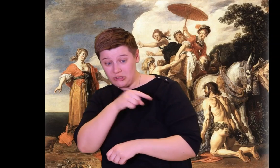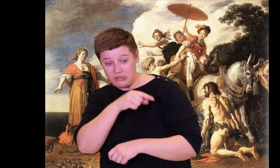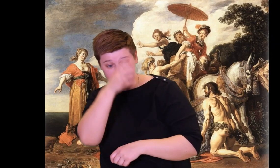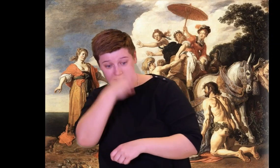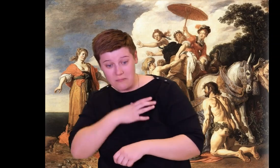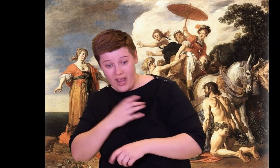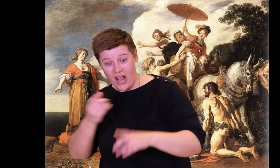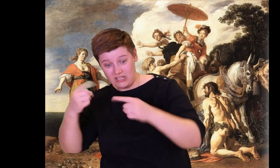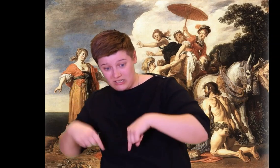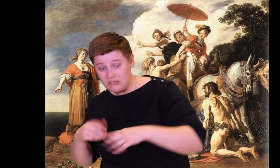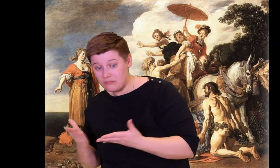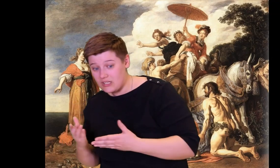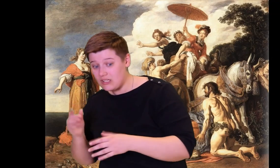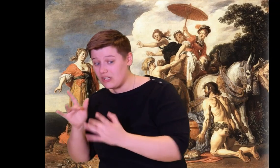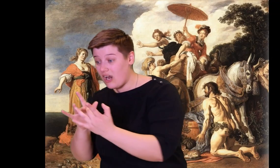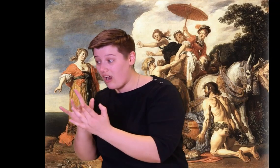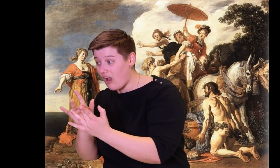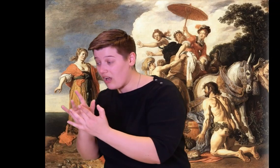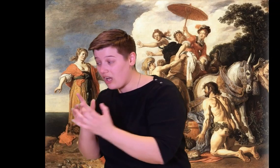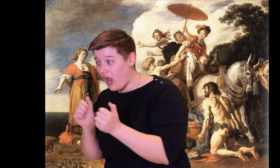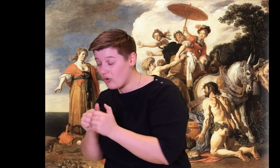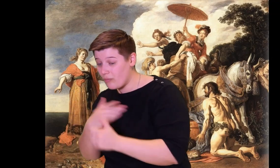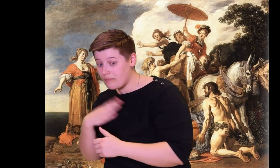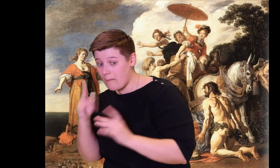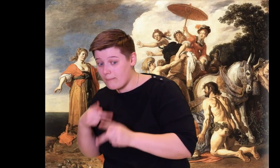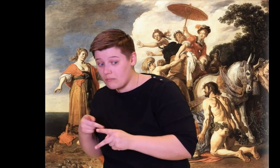to come in contact with my godlike people.